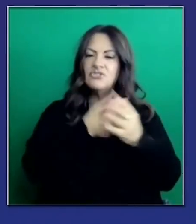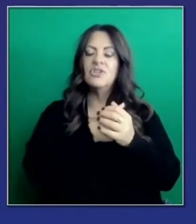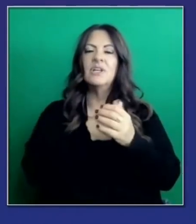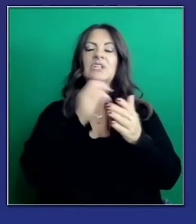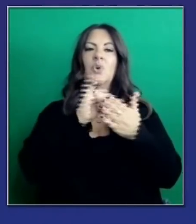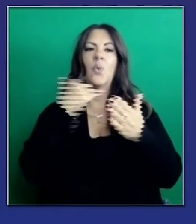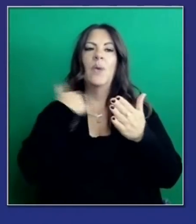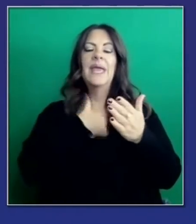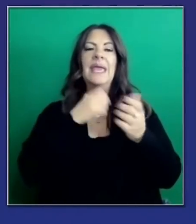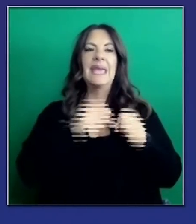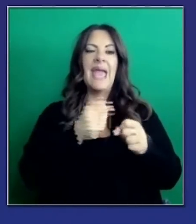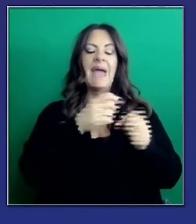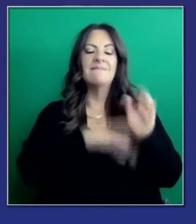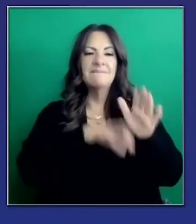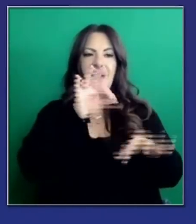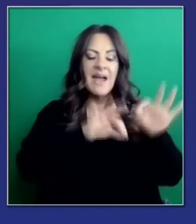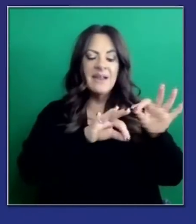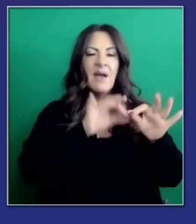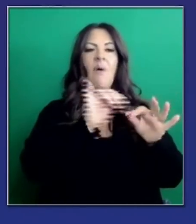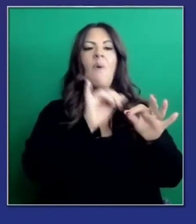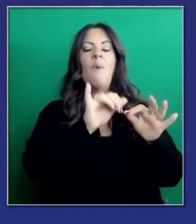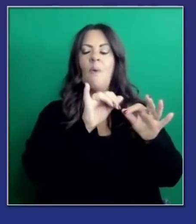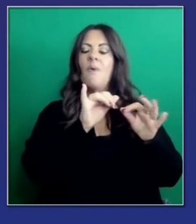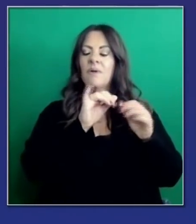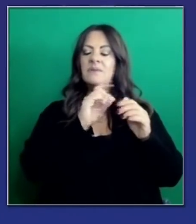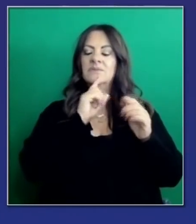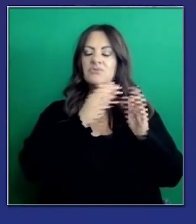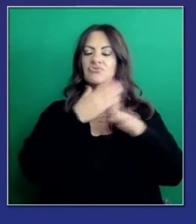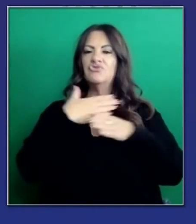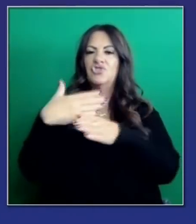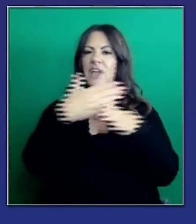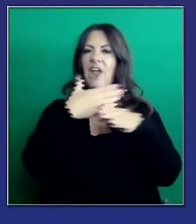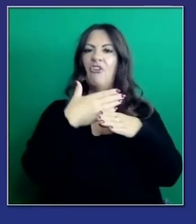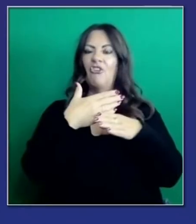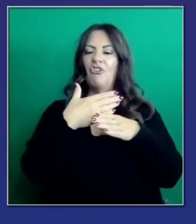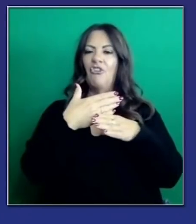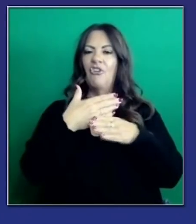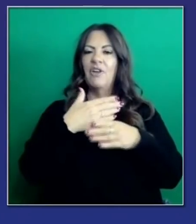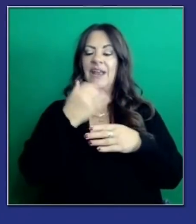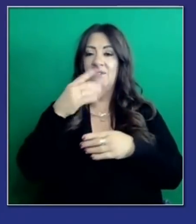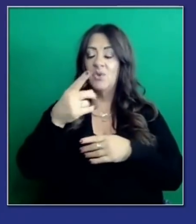WITH THE STATE BUT ULTIMATELY ALLOW US TO QUICKLY SHARE THAT DATA WITH THE FEDERAL GOVERNMENT.